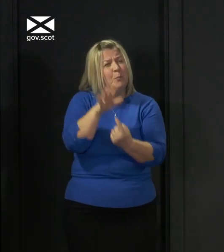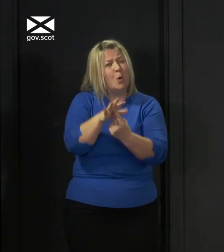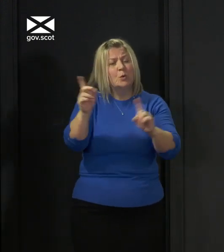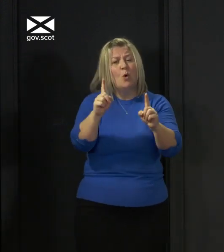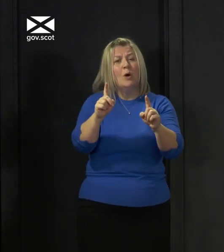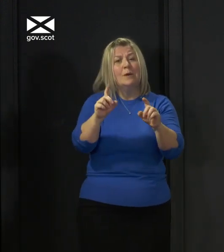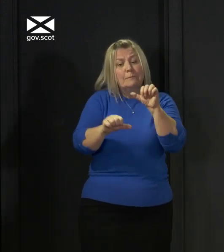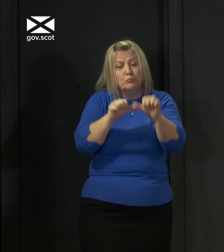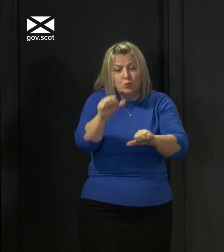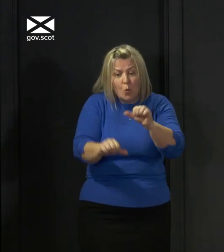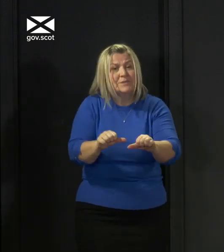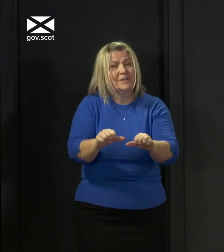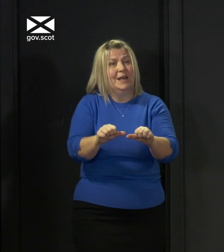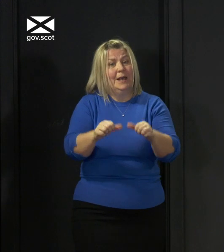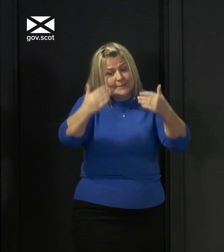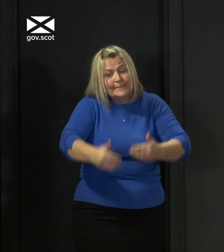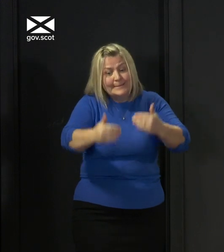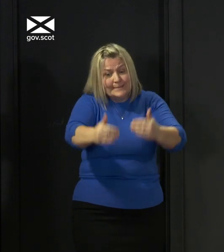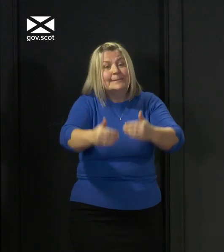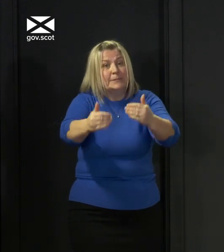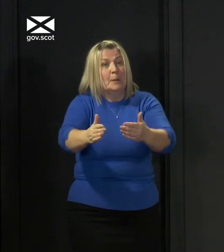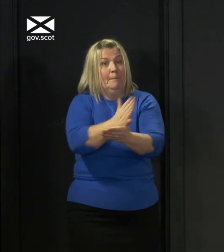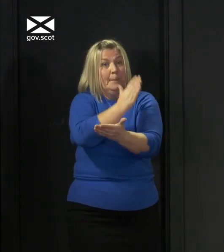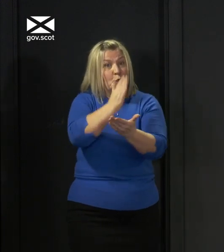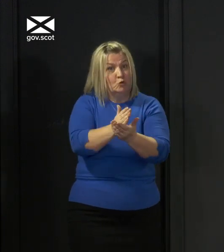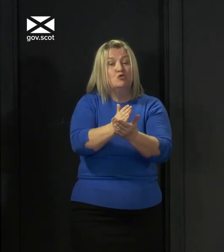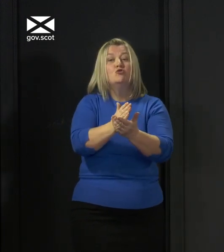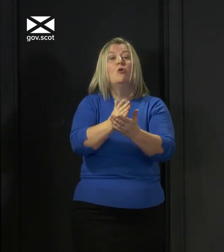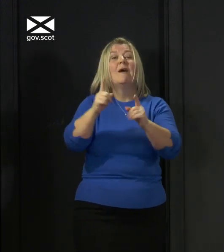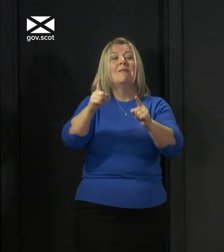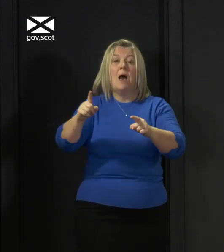routes that we have to make sure on an ongoing basis that we continue to have